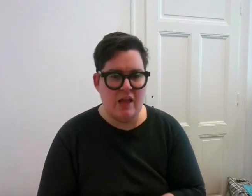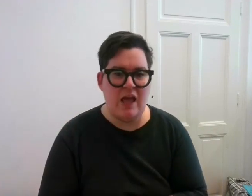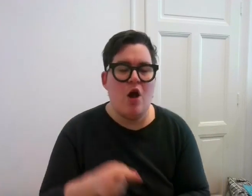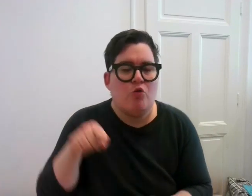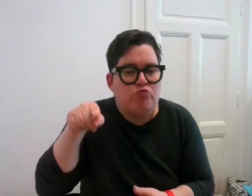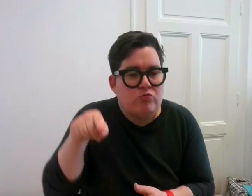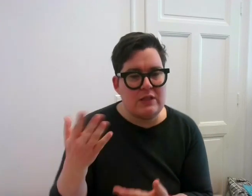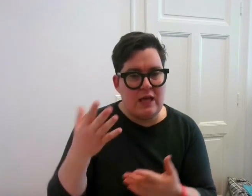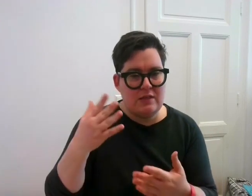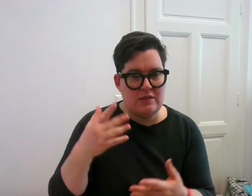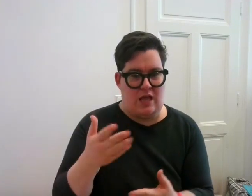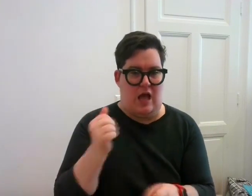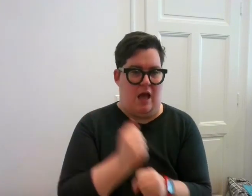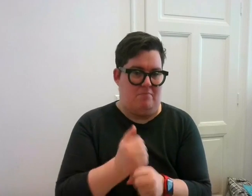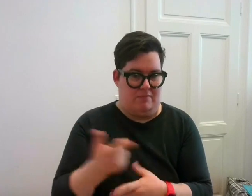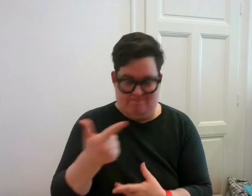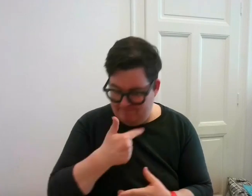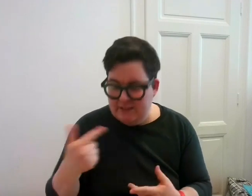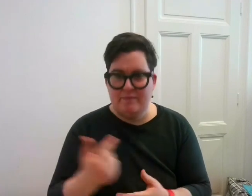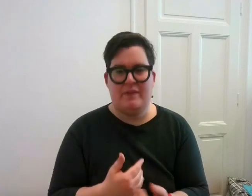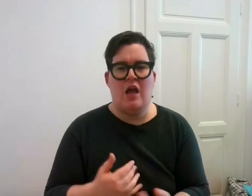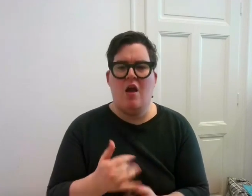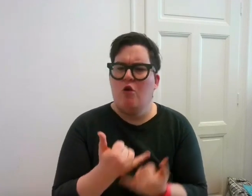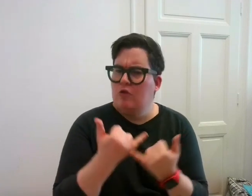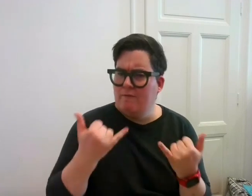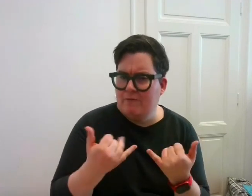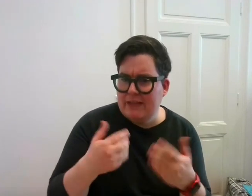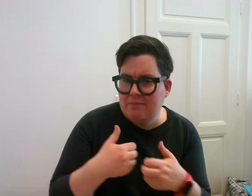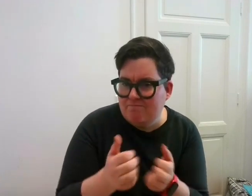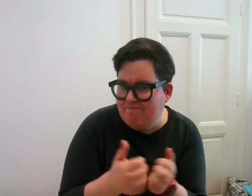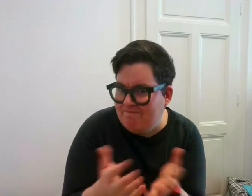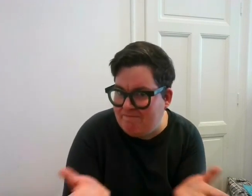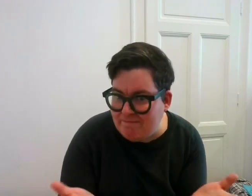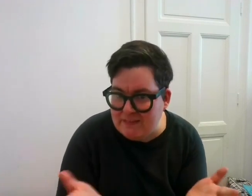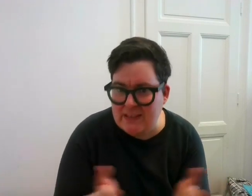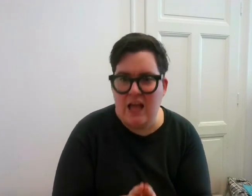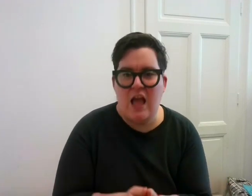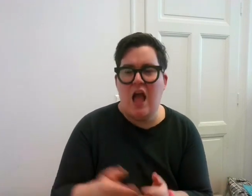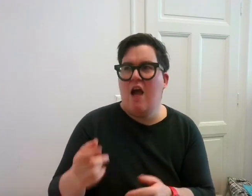That's the core interest of our work using a mix of methods including